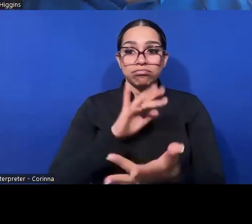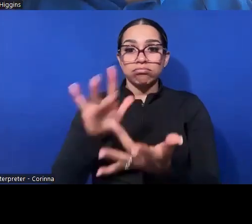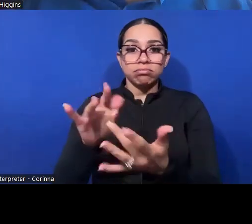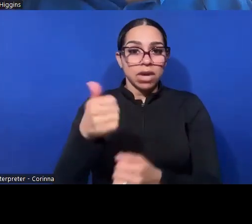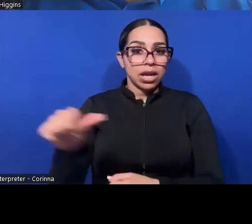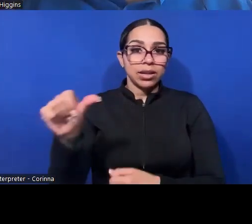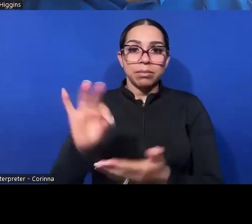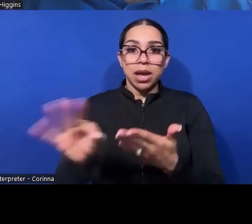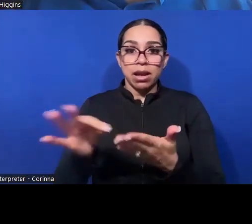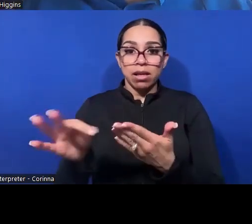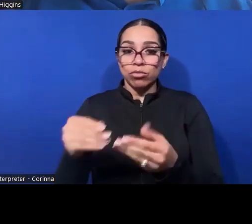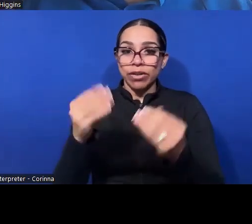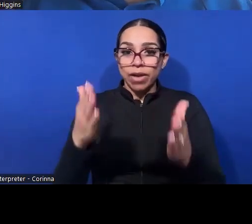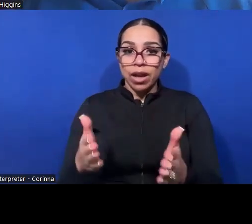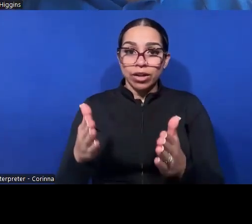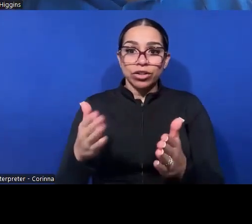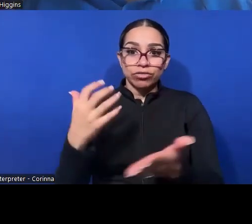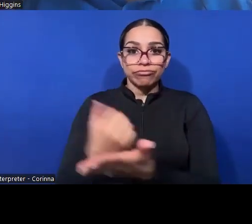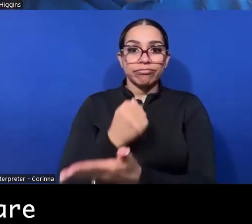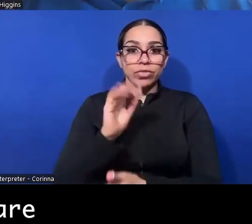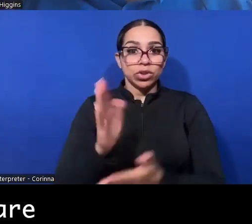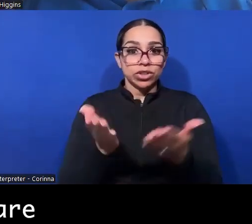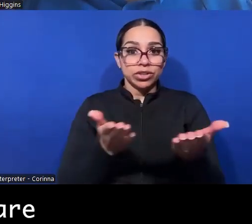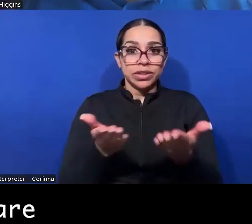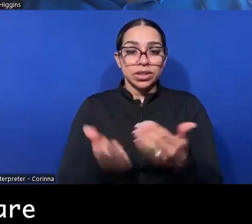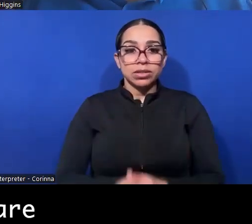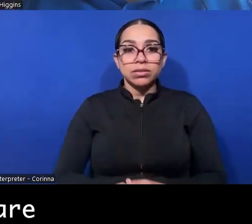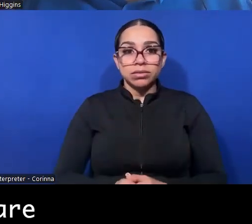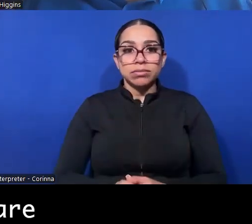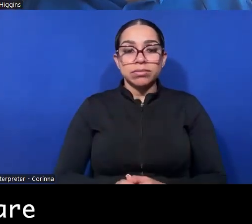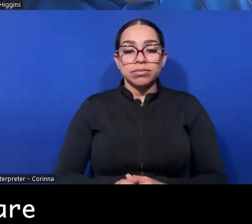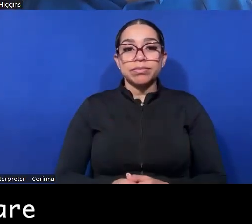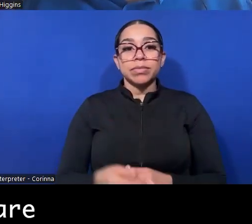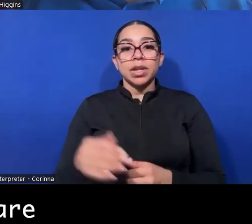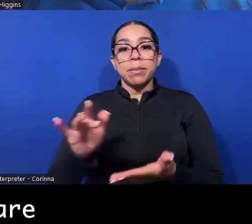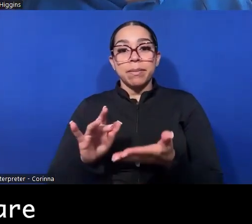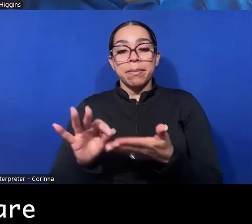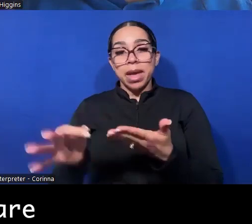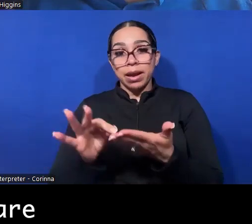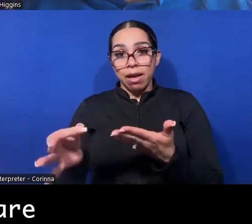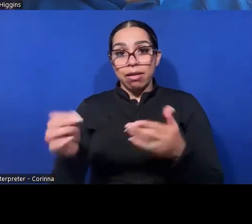to get your Medi-Cal services. And then Medi-Cal managed care is that when one single provider